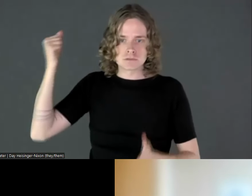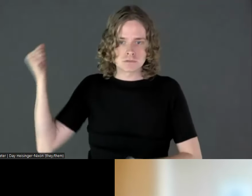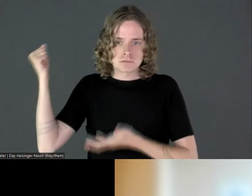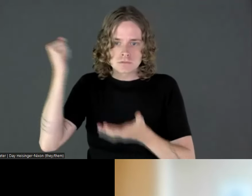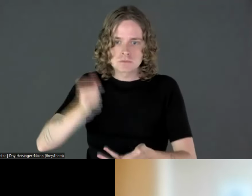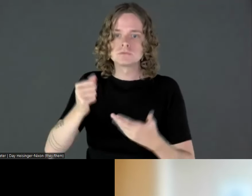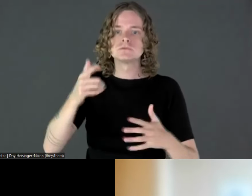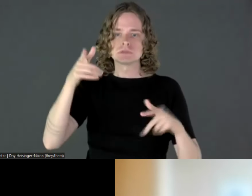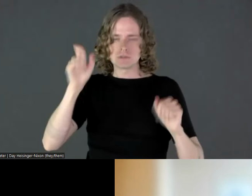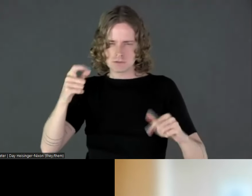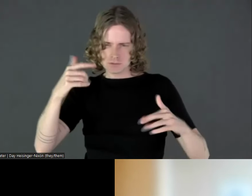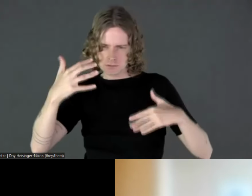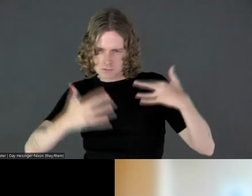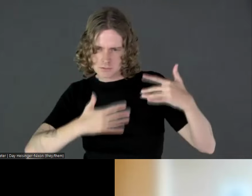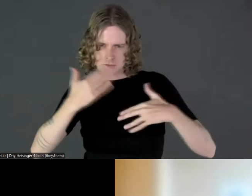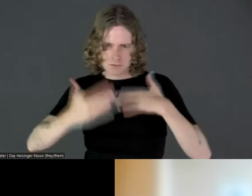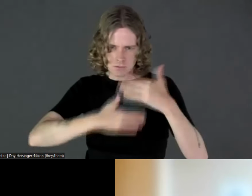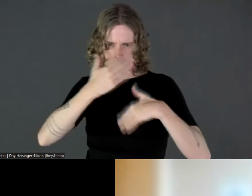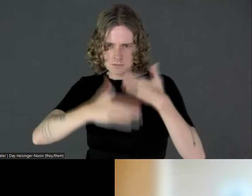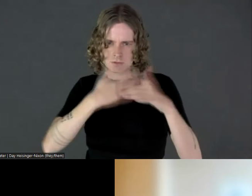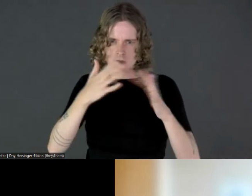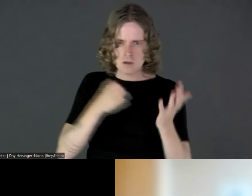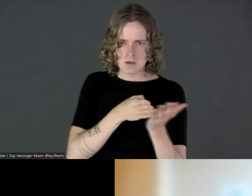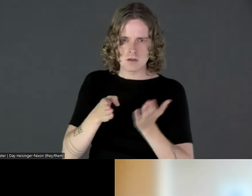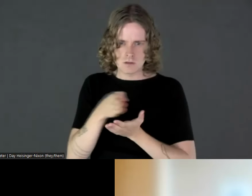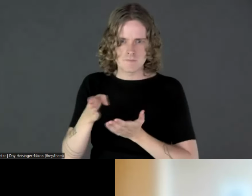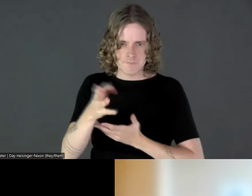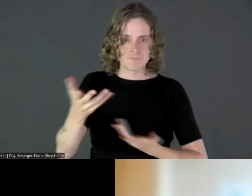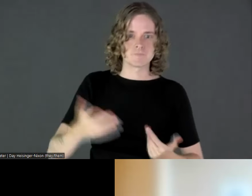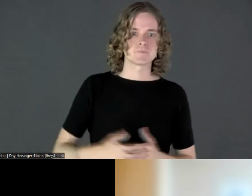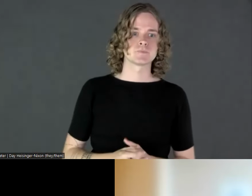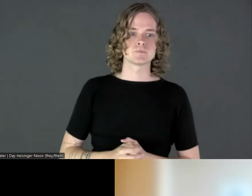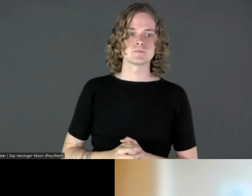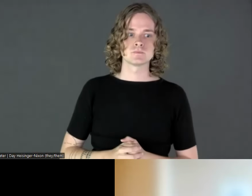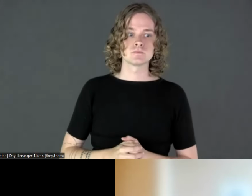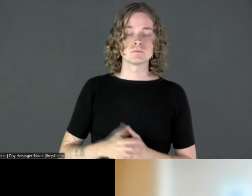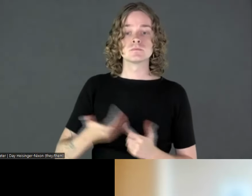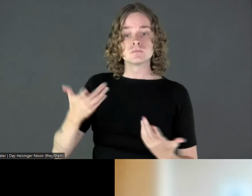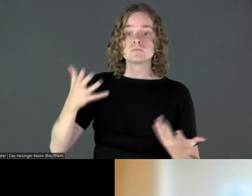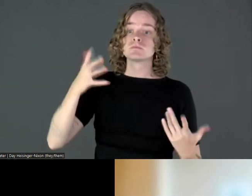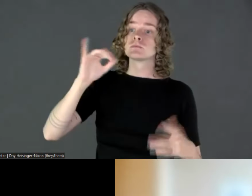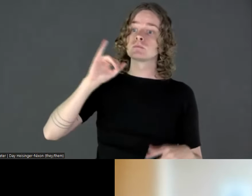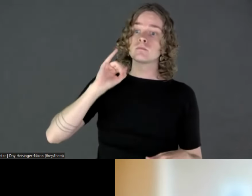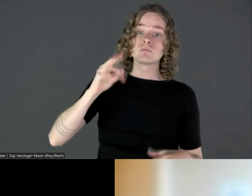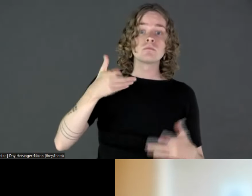so I think evacuation and involving them at the same time would have been a more smoothly.